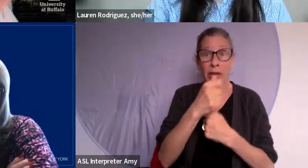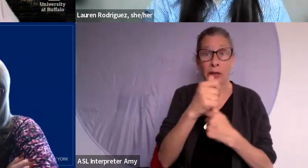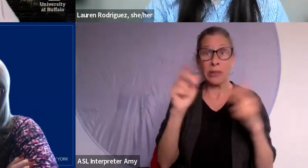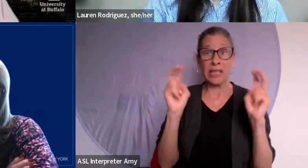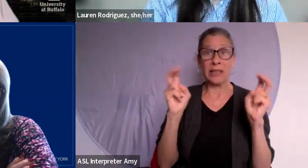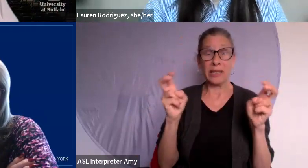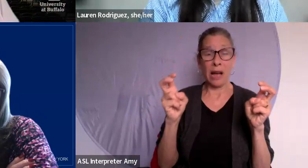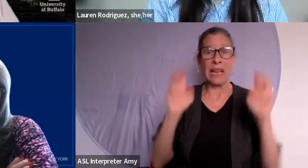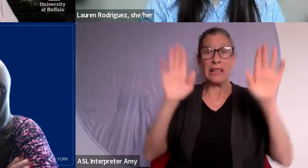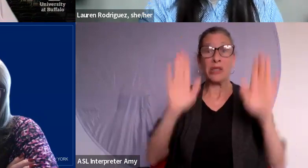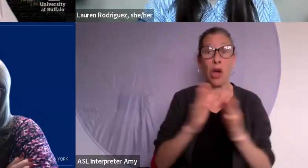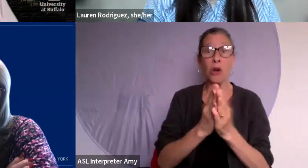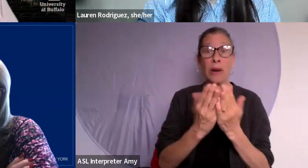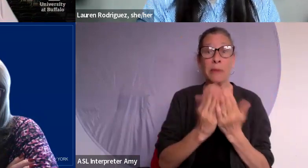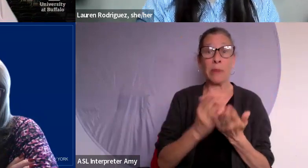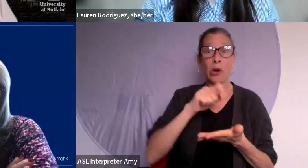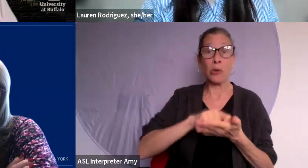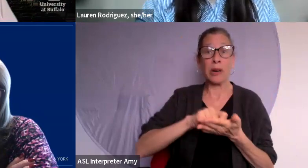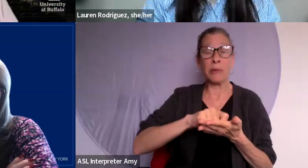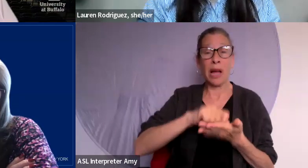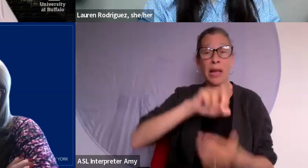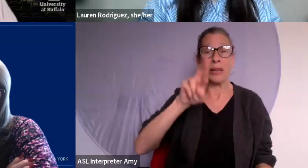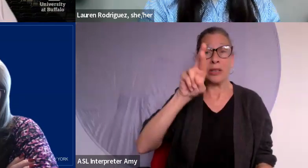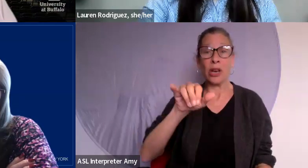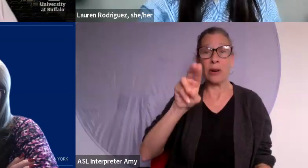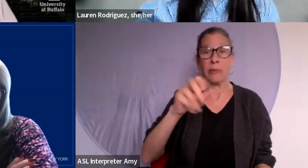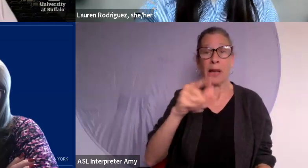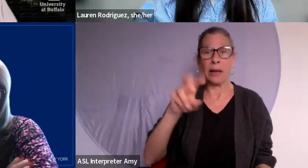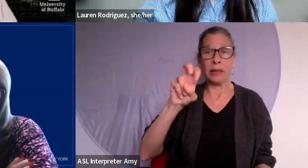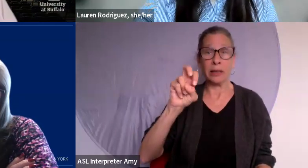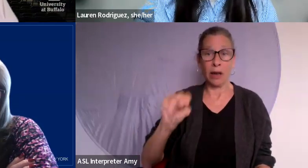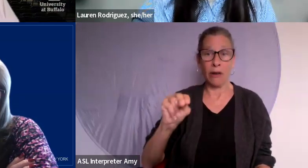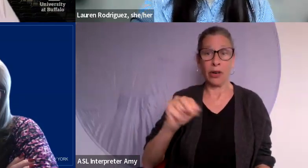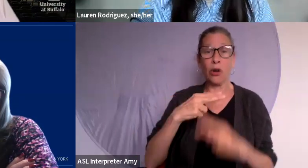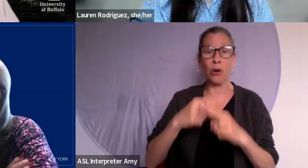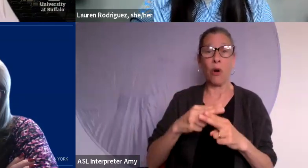is a great book written by Jerry McGovern called top tasks. In